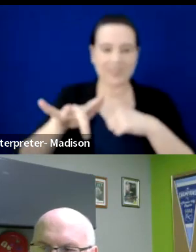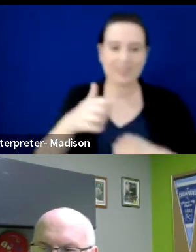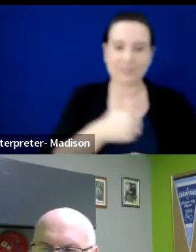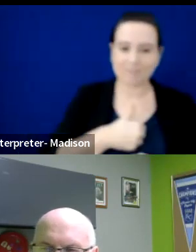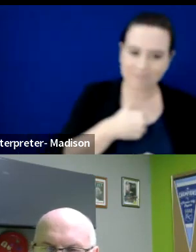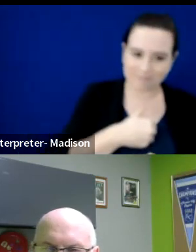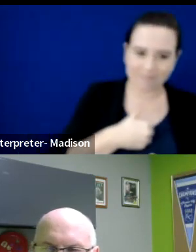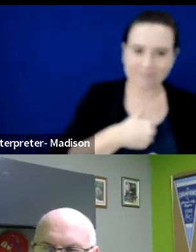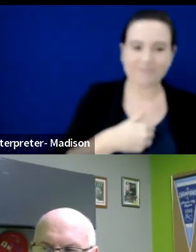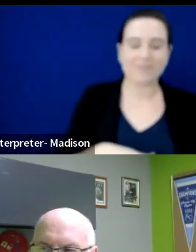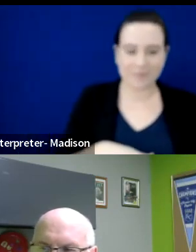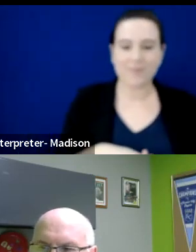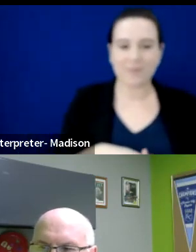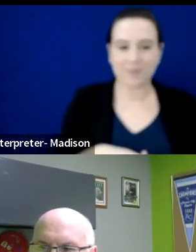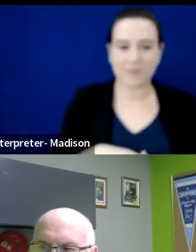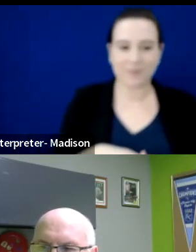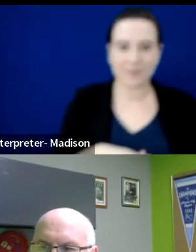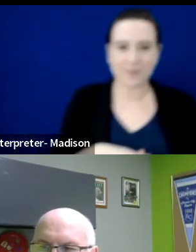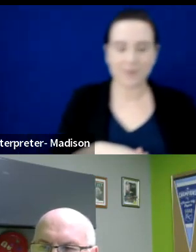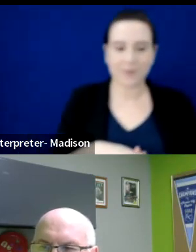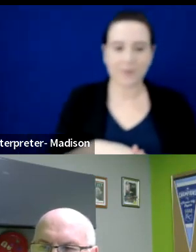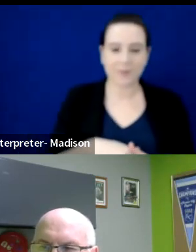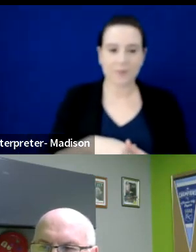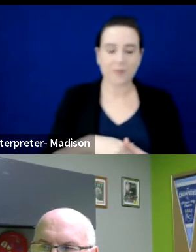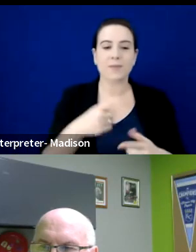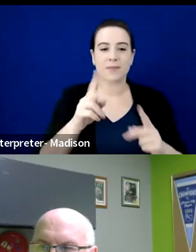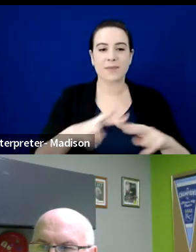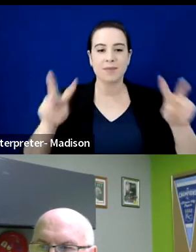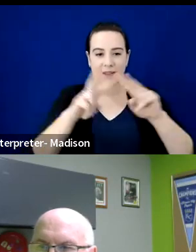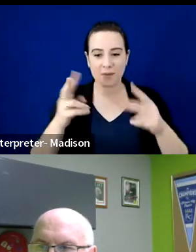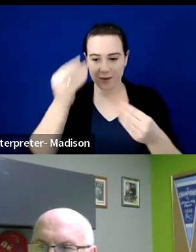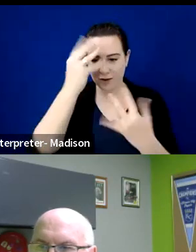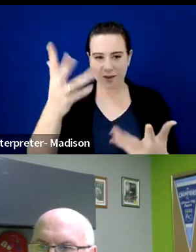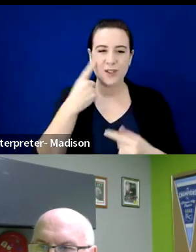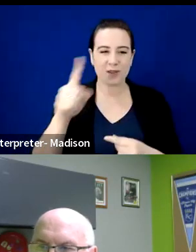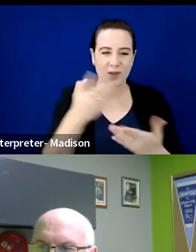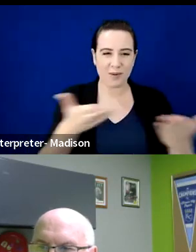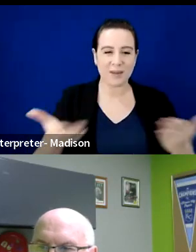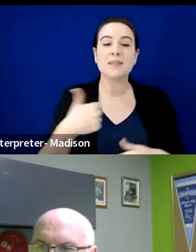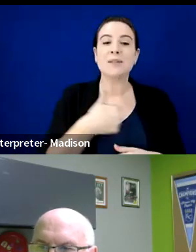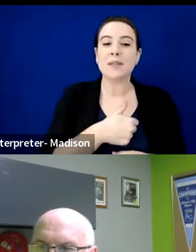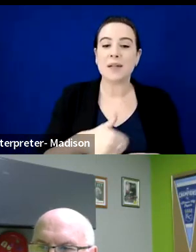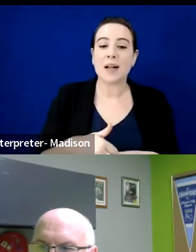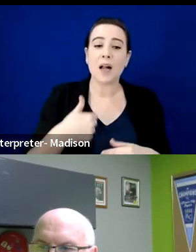Really appreciate those important points, Marcie.